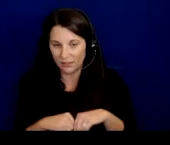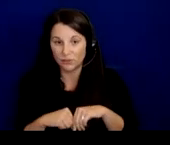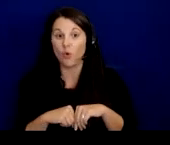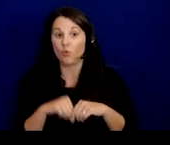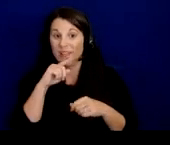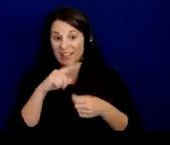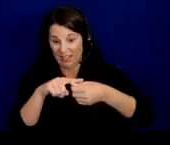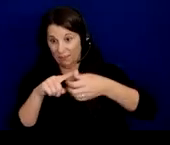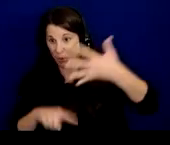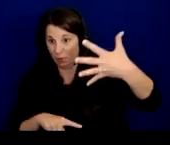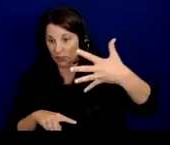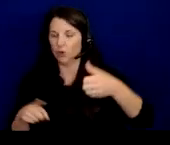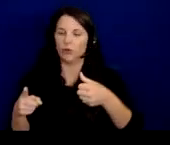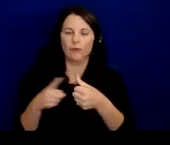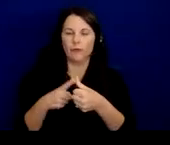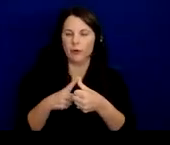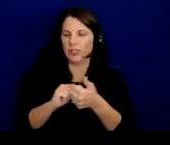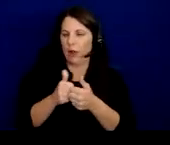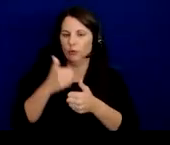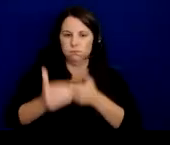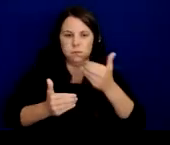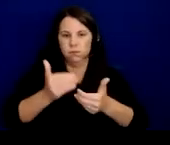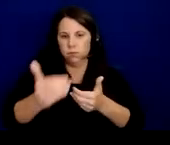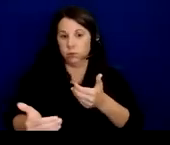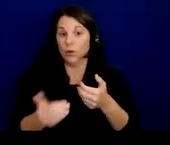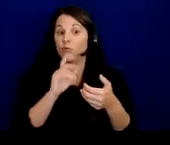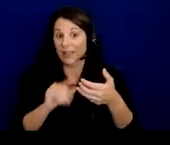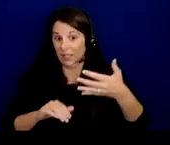And with the long term vision, they're at the at the bottom with trying to do this. So